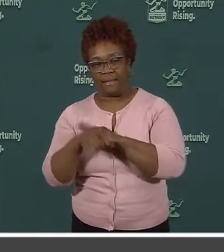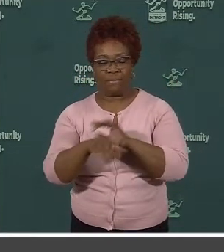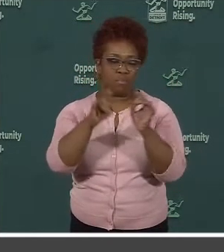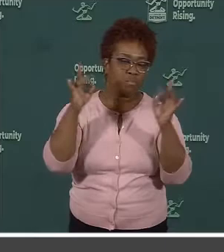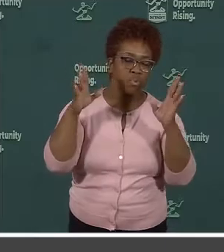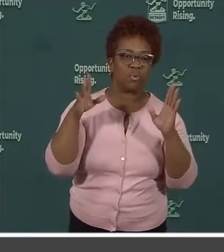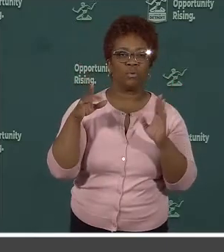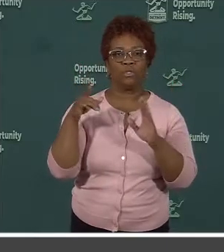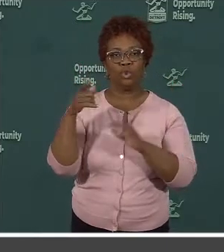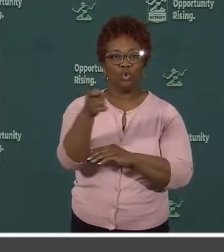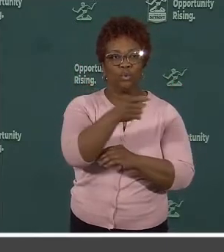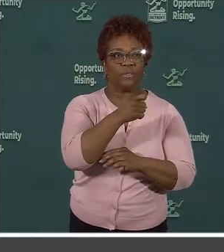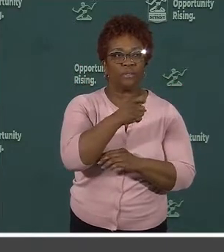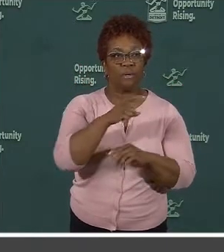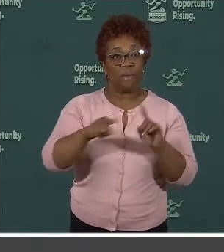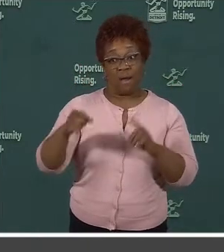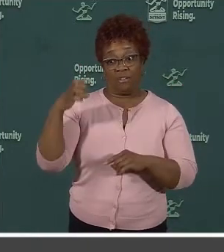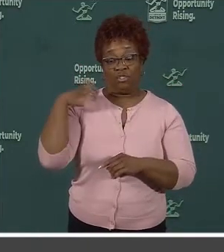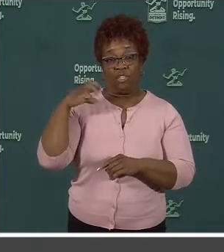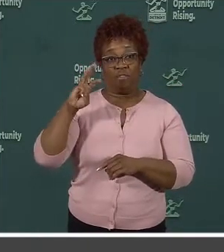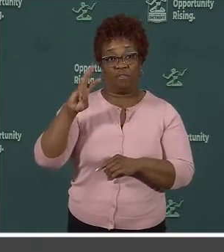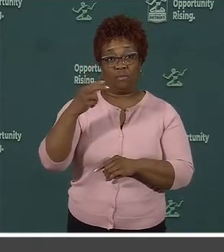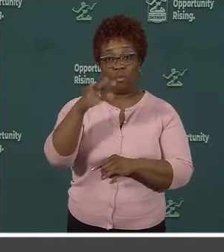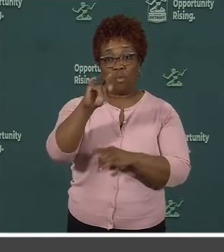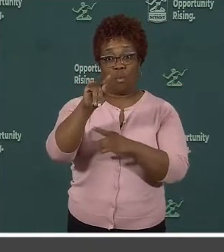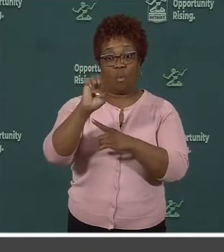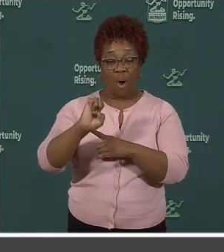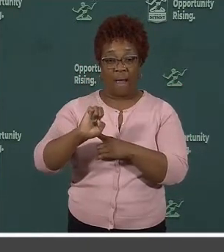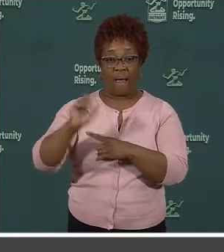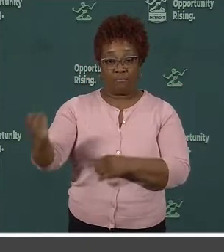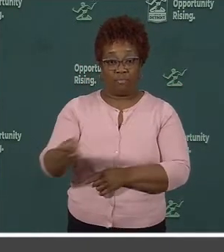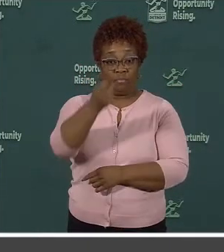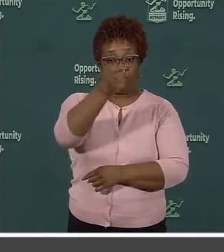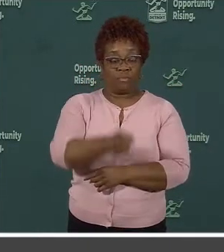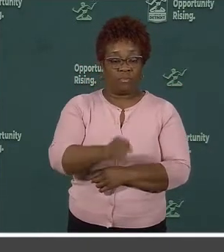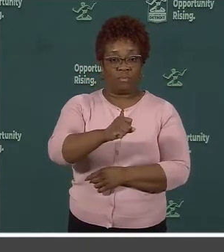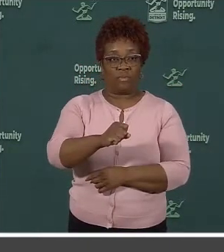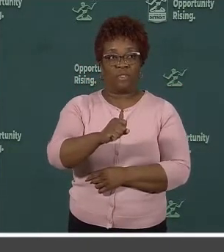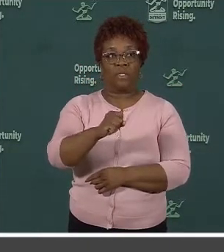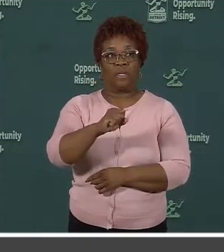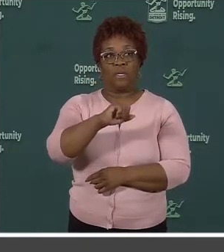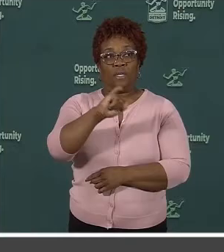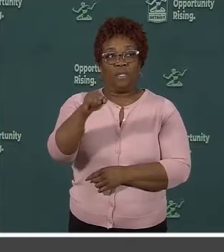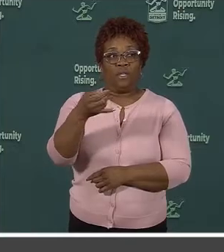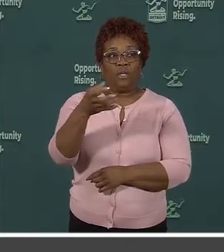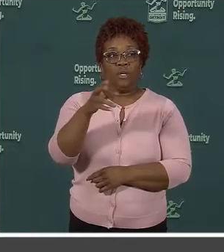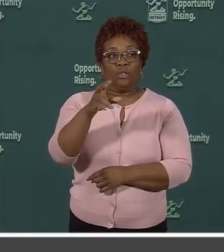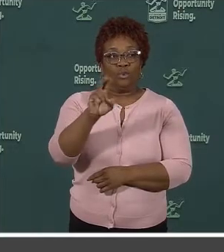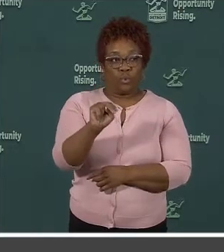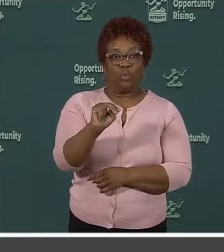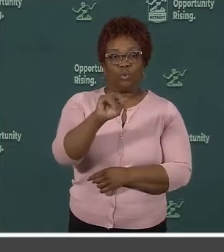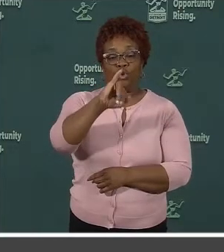1ST WE CHANGED THE STRATEGY AND WE SAID WE'RE GOING TO PARTNER WITH OUR COLLEAGUES AND COUNTY EXECUTIVE WARREN EVANS CAME IN